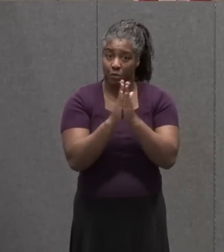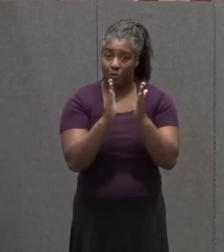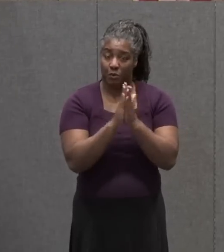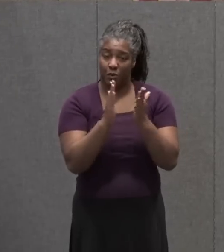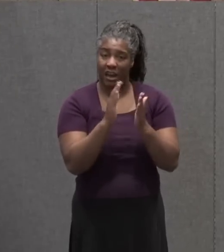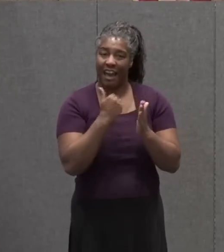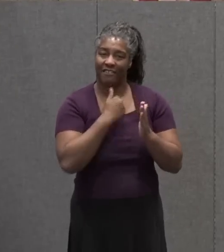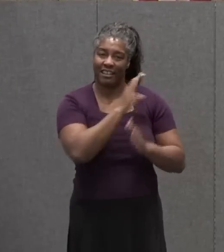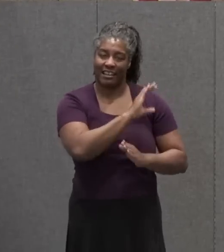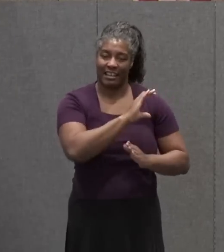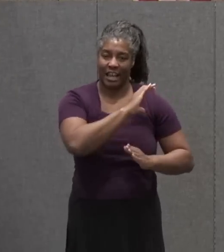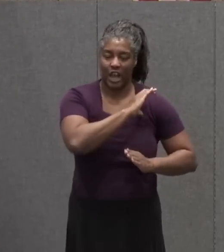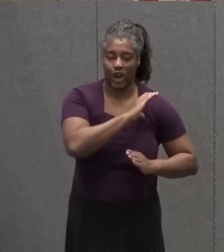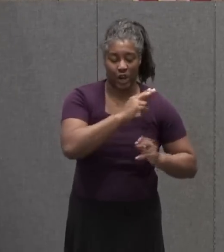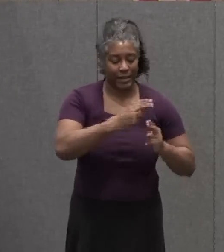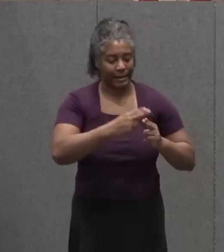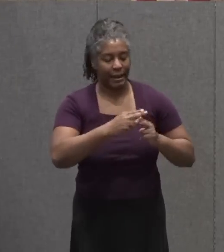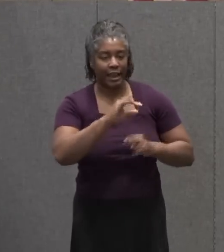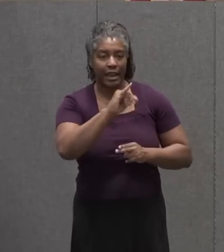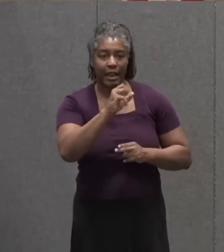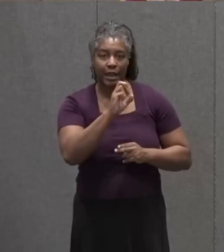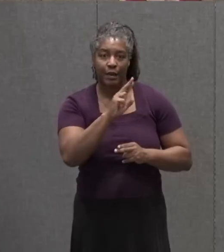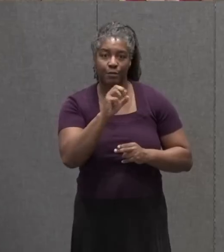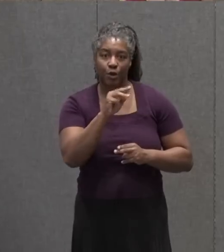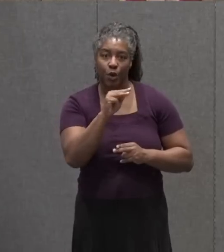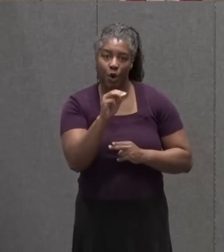As we read today, think about some words that you love.